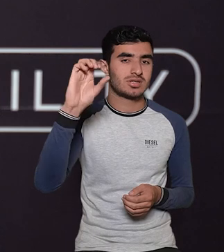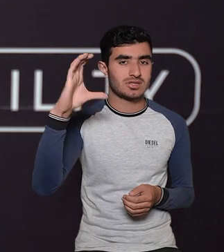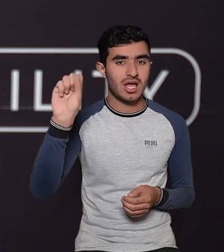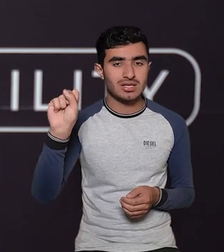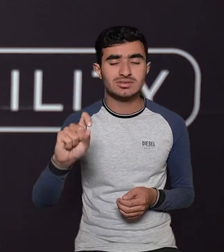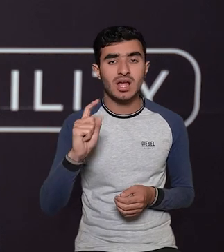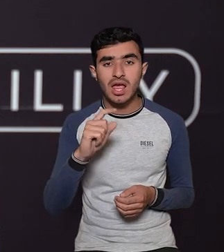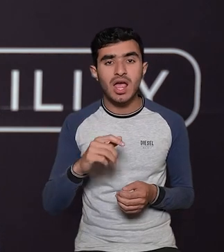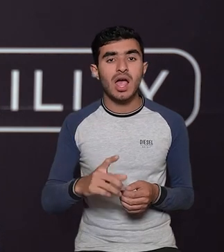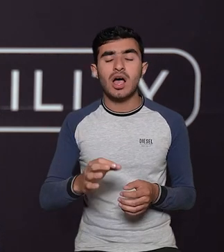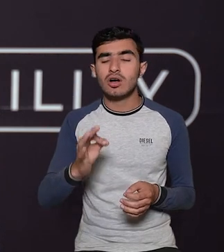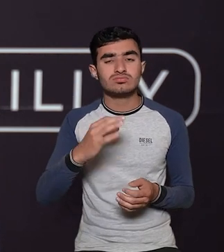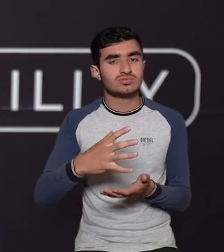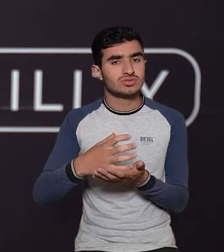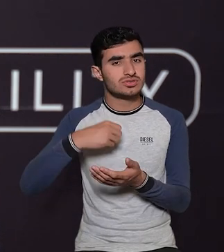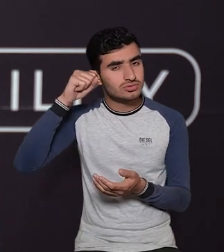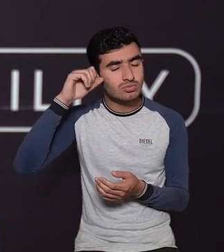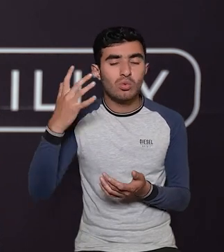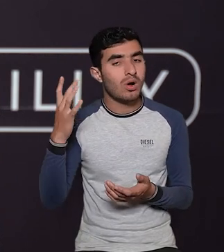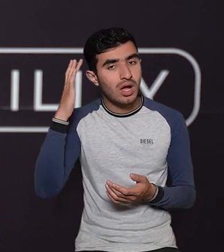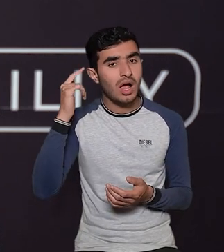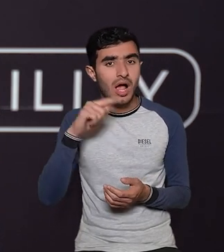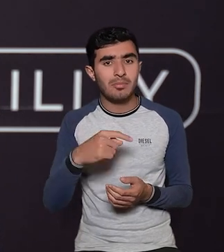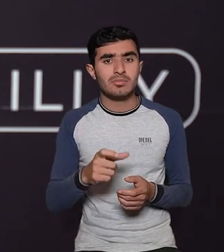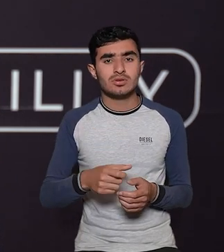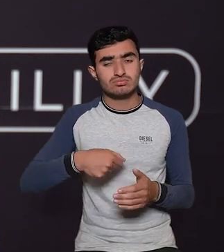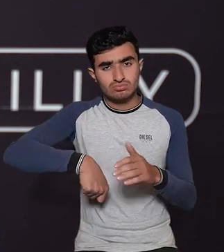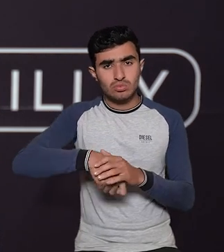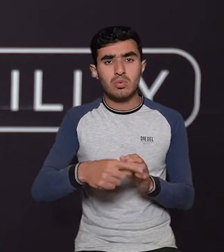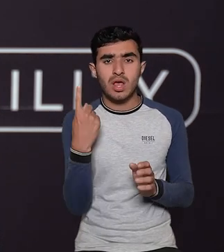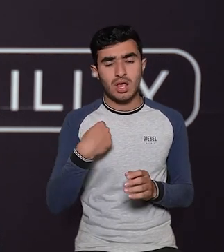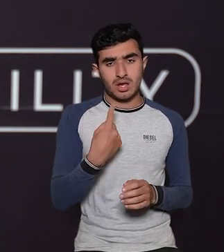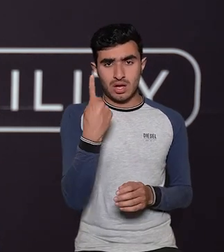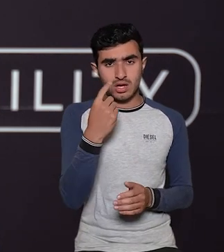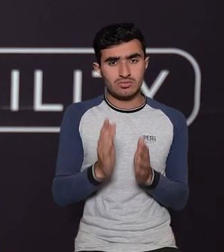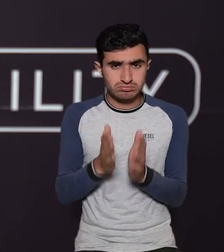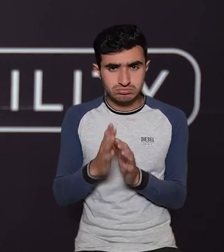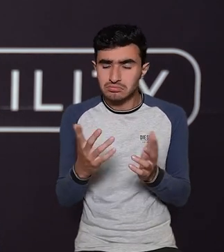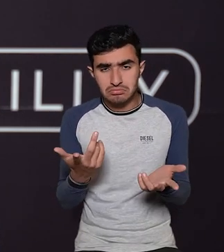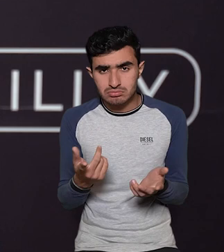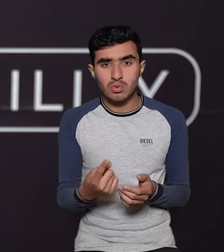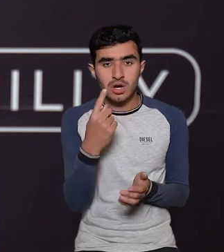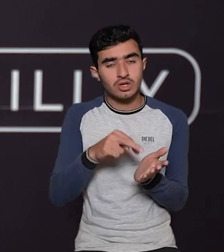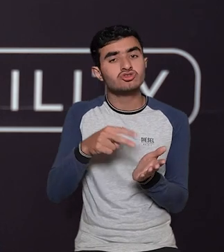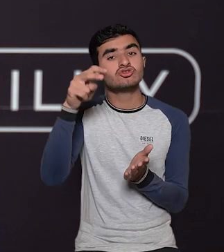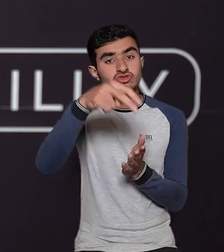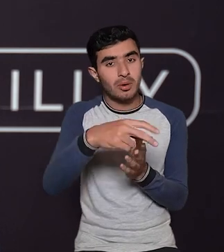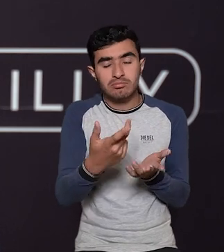I developed my interest in athletics and cross country because these were individual sports